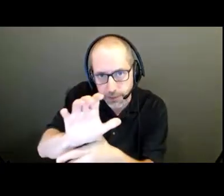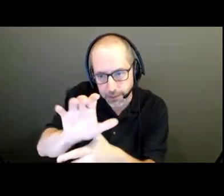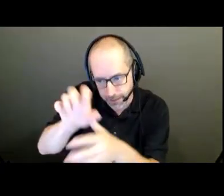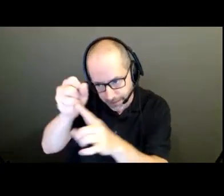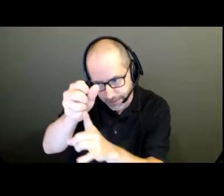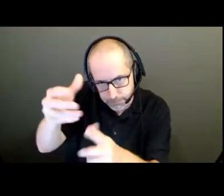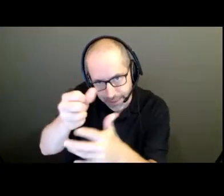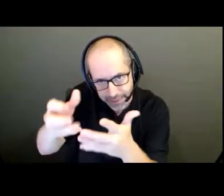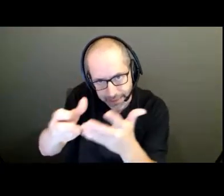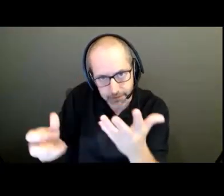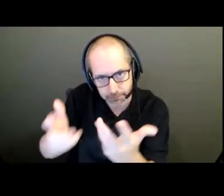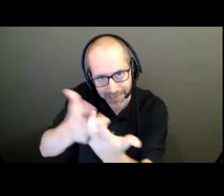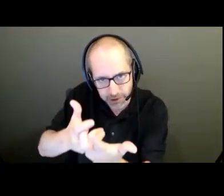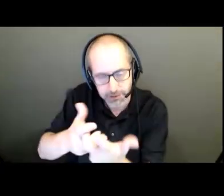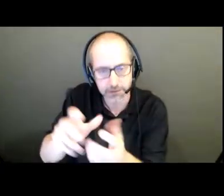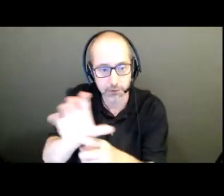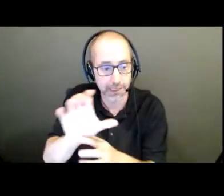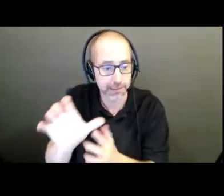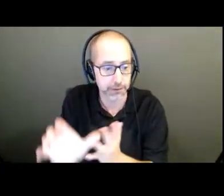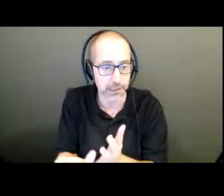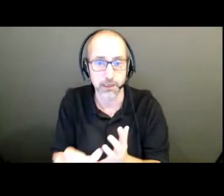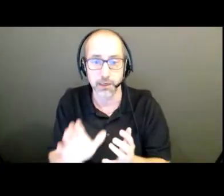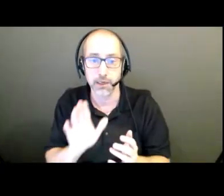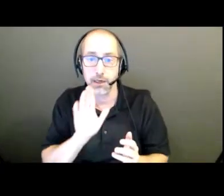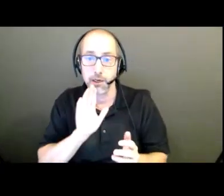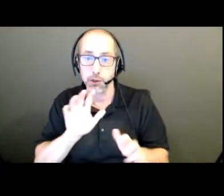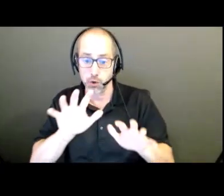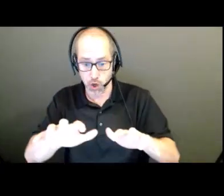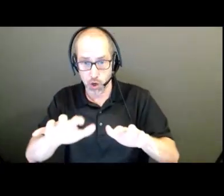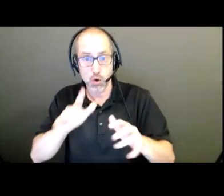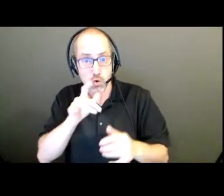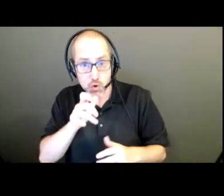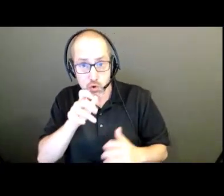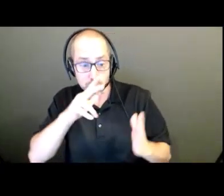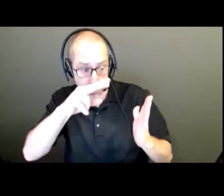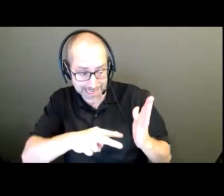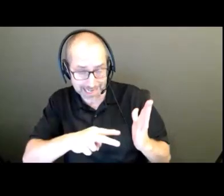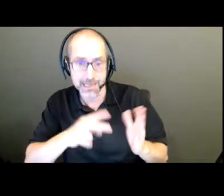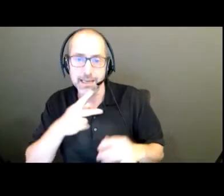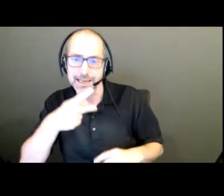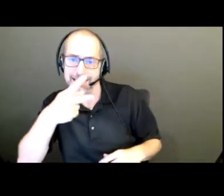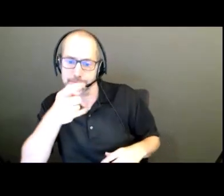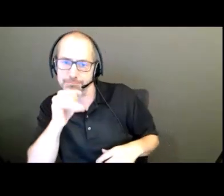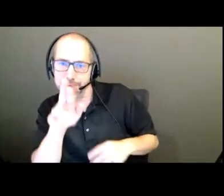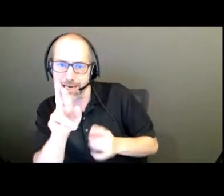Your audience is the panel of peer assessors who are assessing your application.